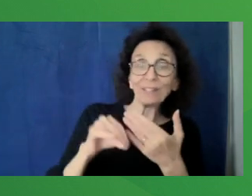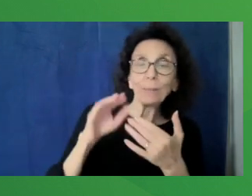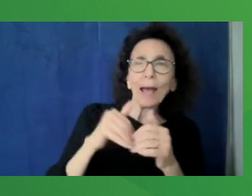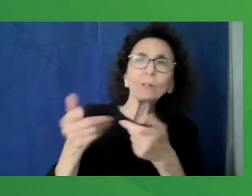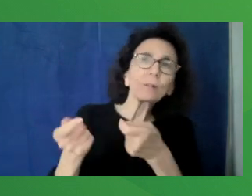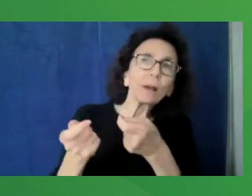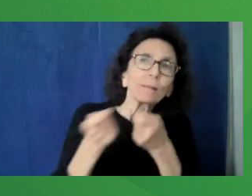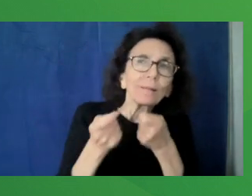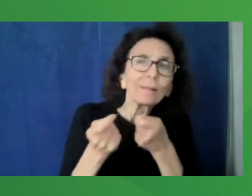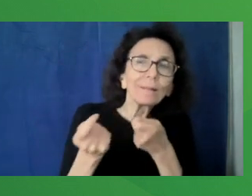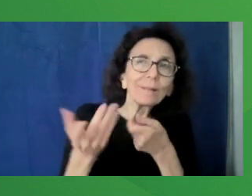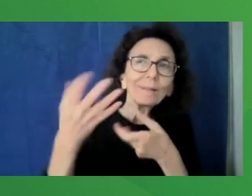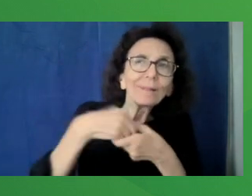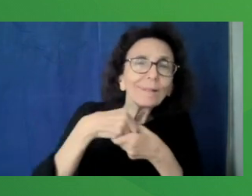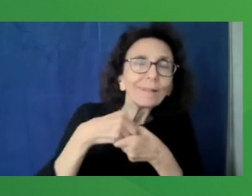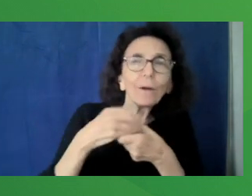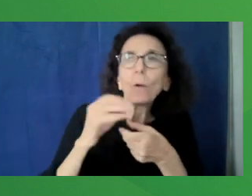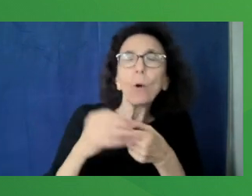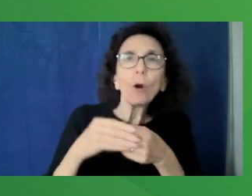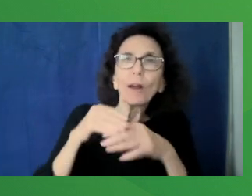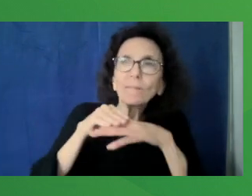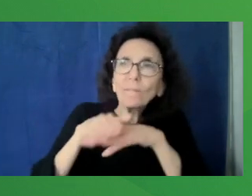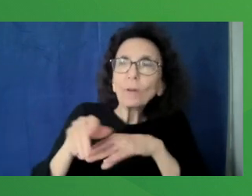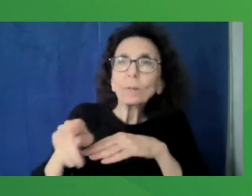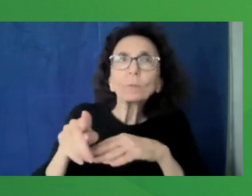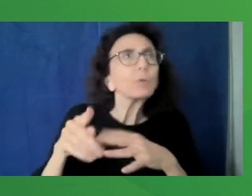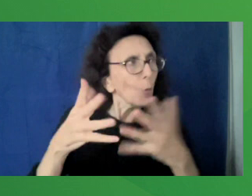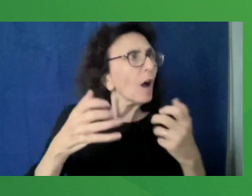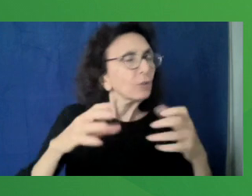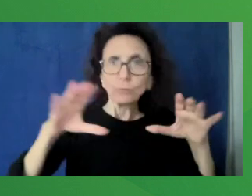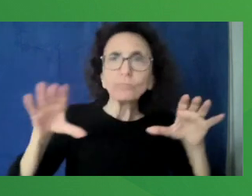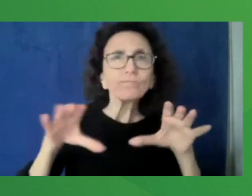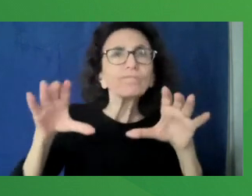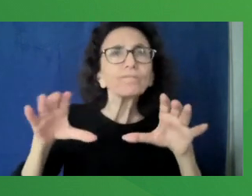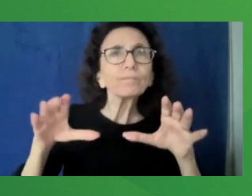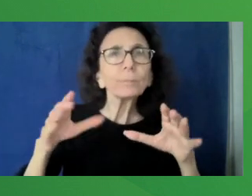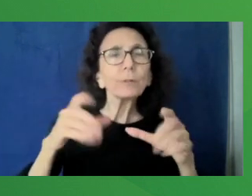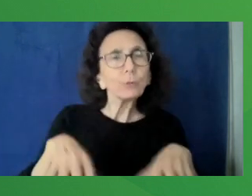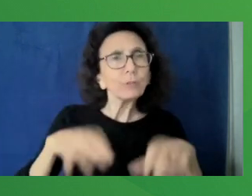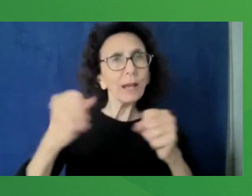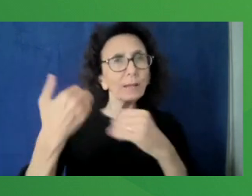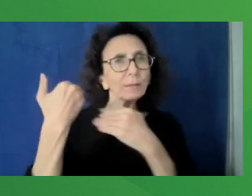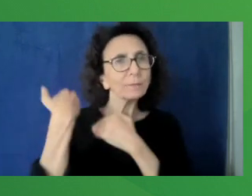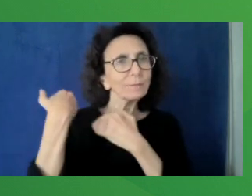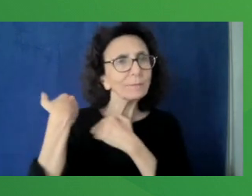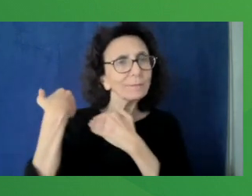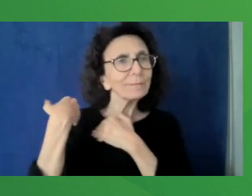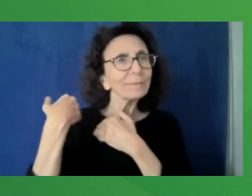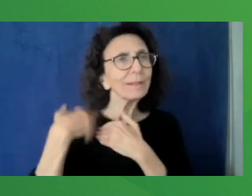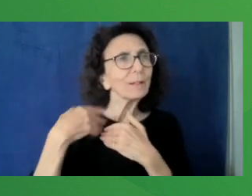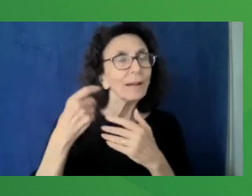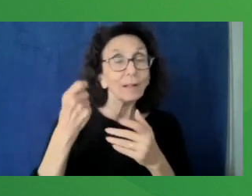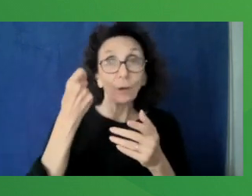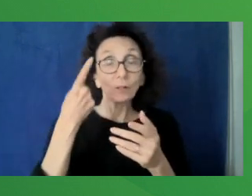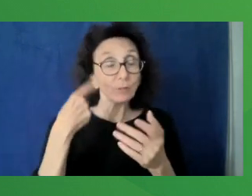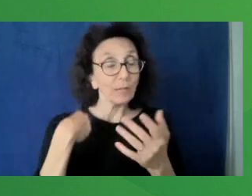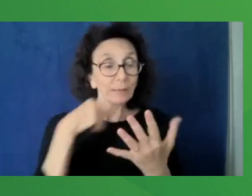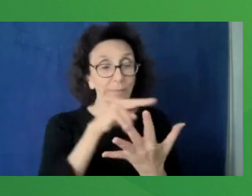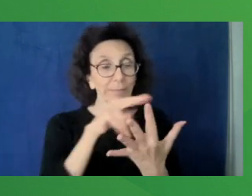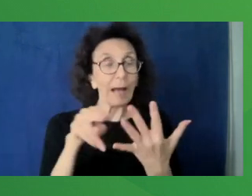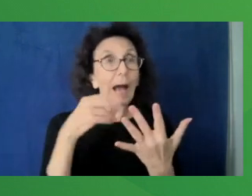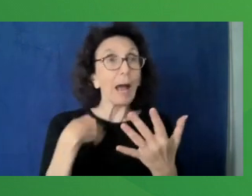inform them to act and to responsibly understand that choices that they make in their part of the